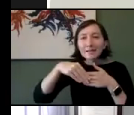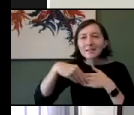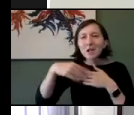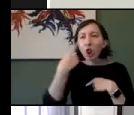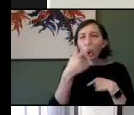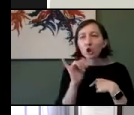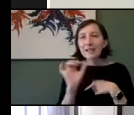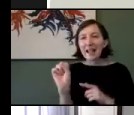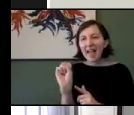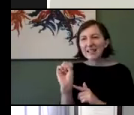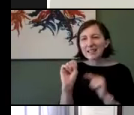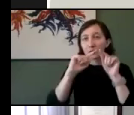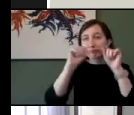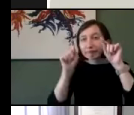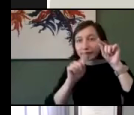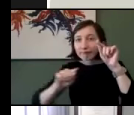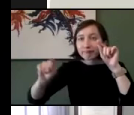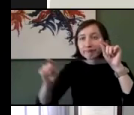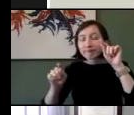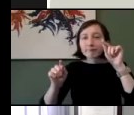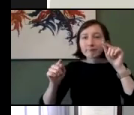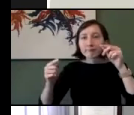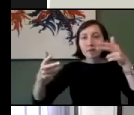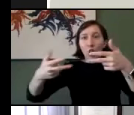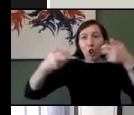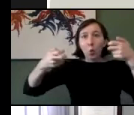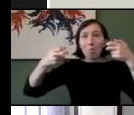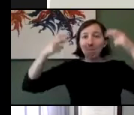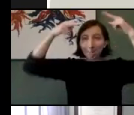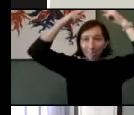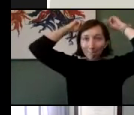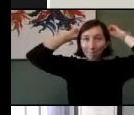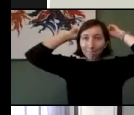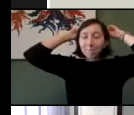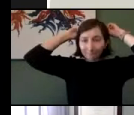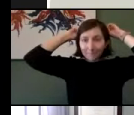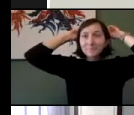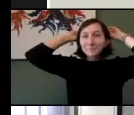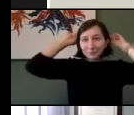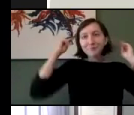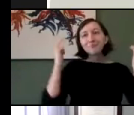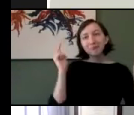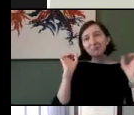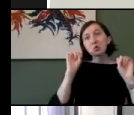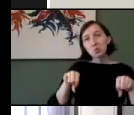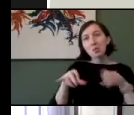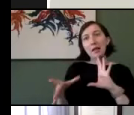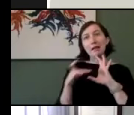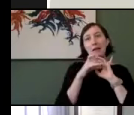is used to wear the mask ear loops being held that way,